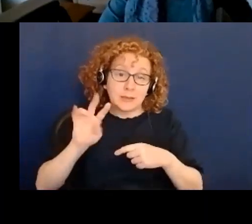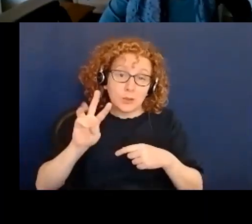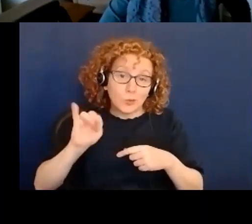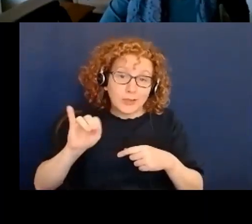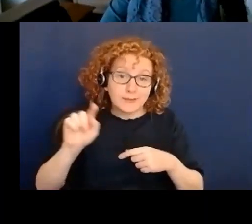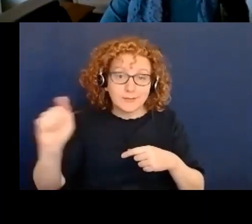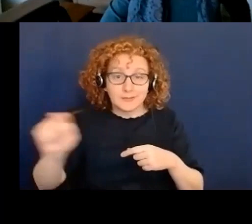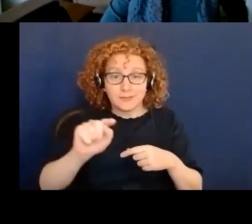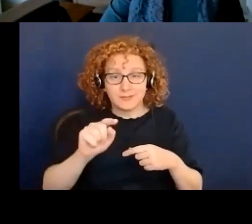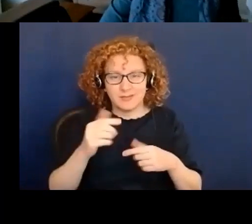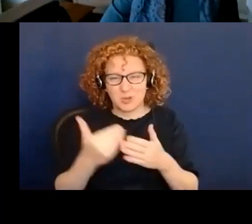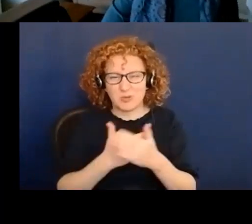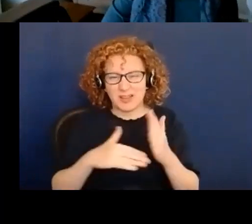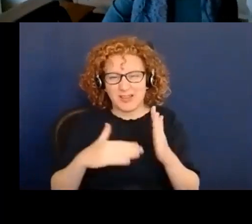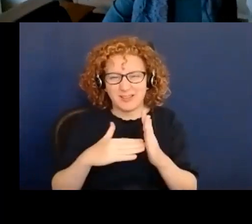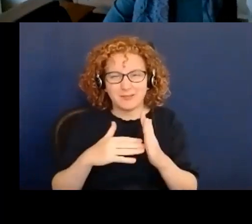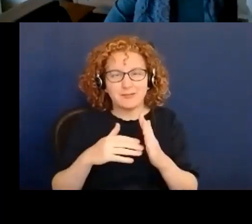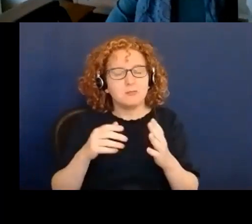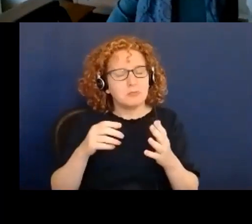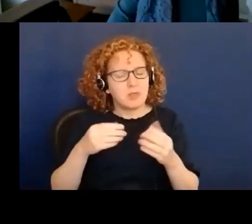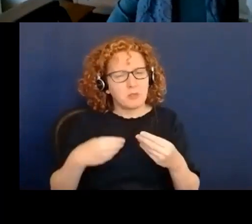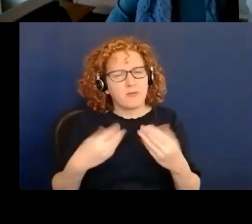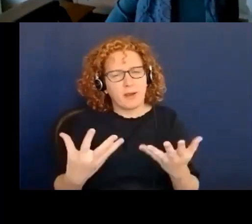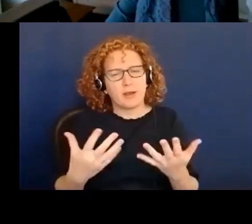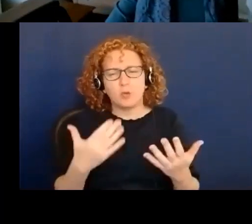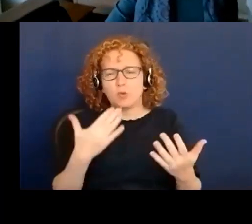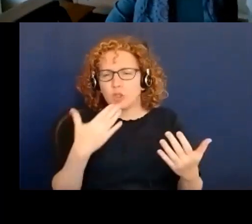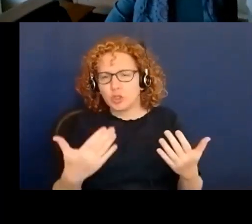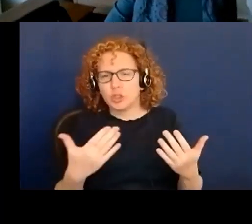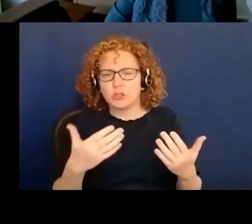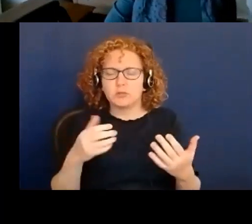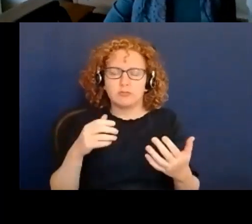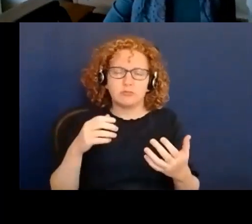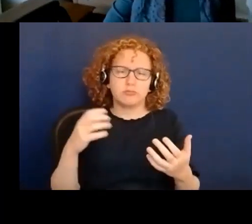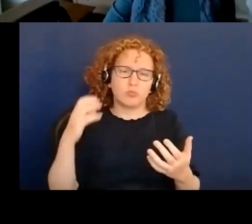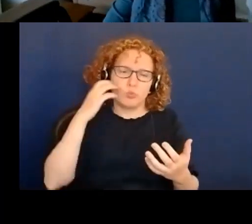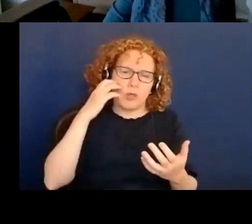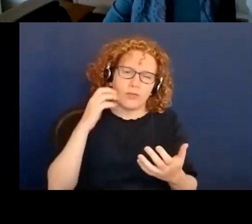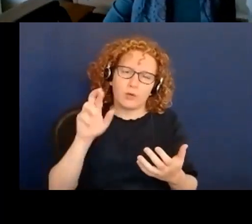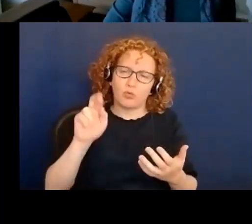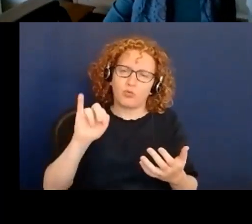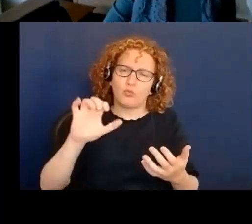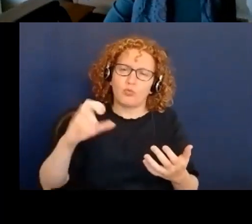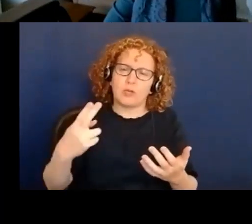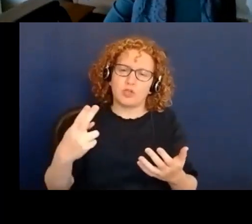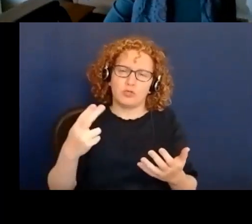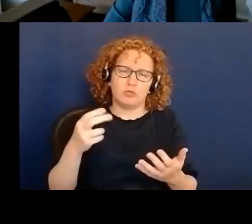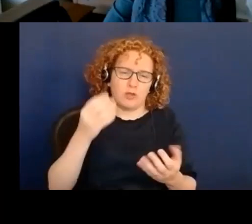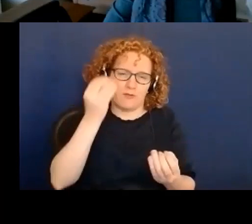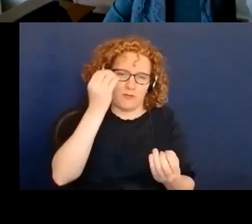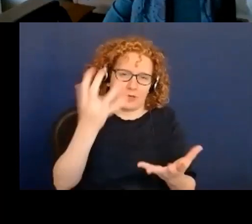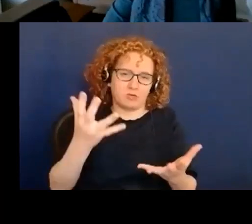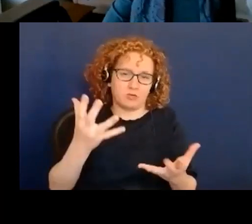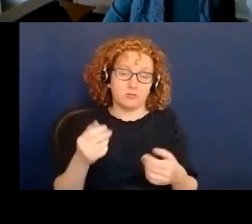right now what we believe are really good and rich sources of information um i mentioned uh FAA